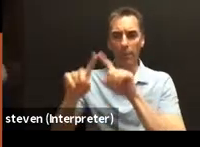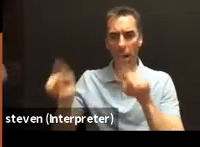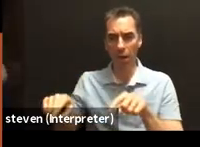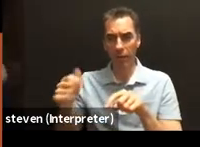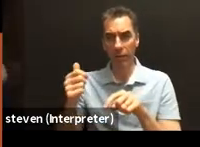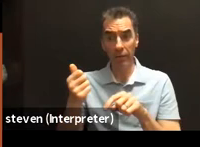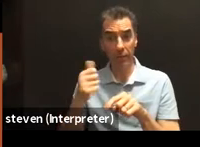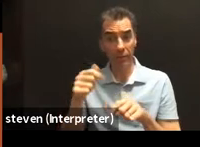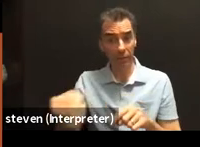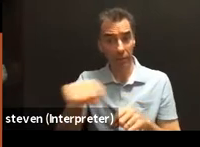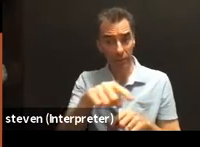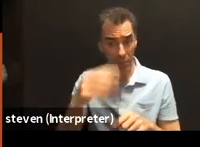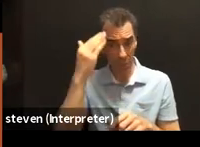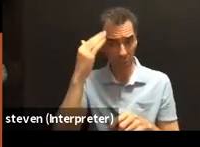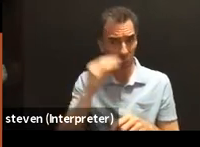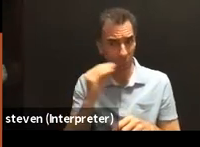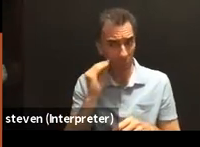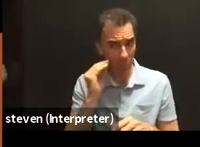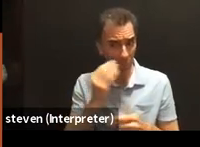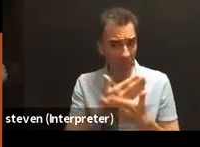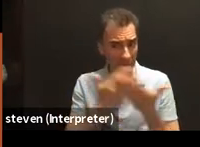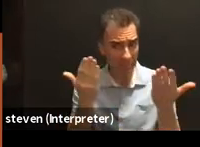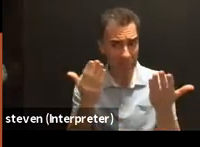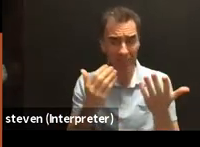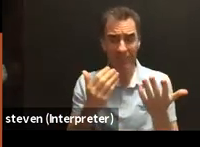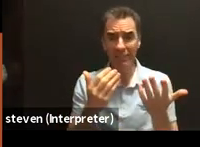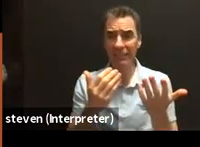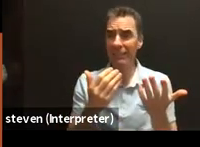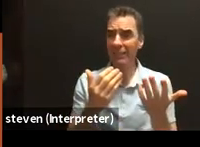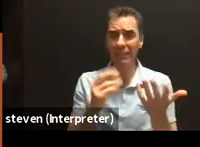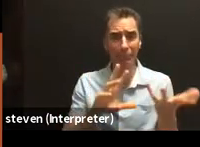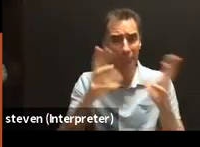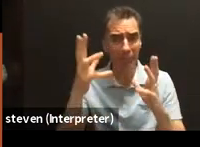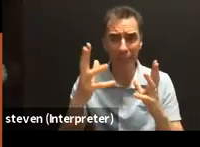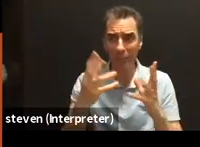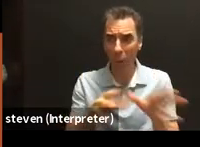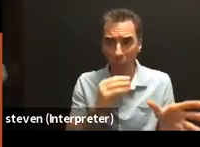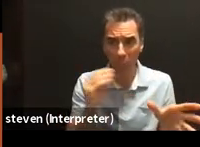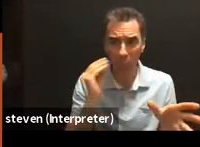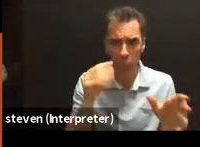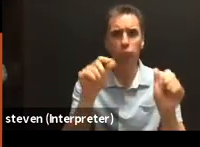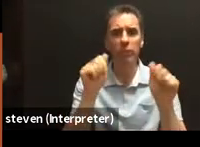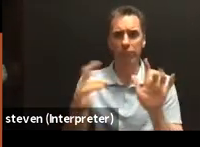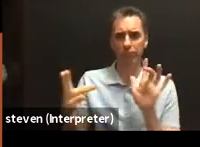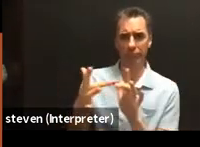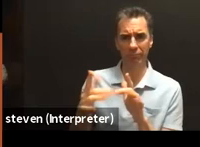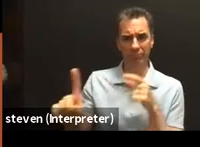maria.rodriguez: At risk of homelessness or the experiencing homelessness or have some sort of housing prices they can always reach out to her and she can link them to